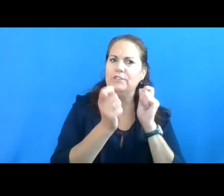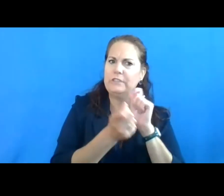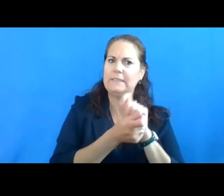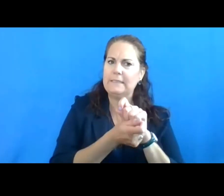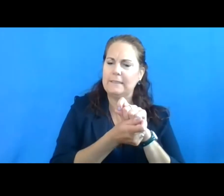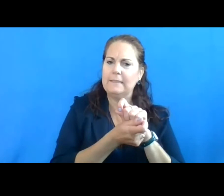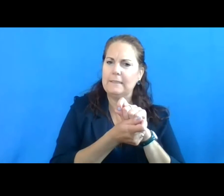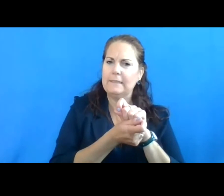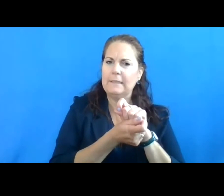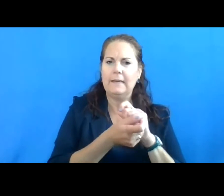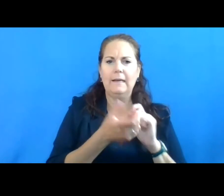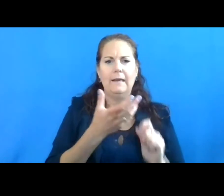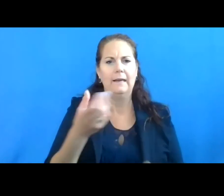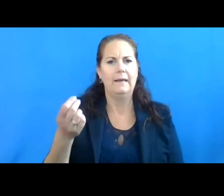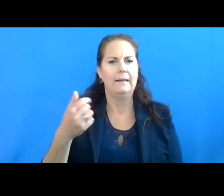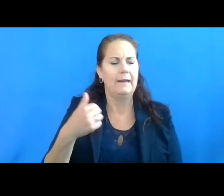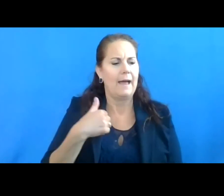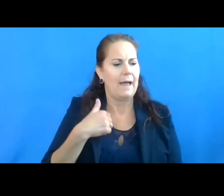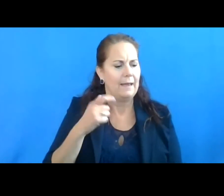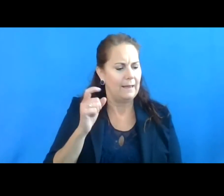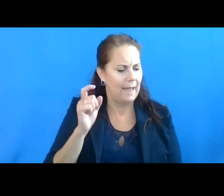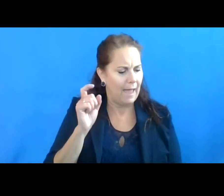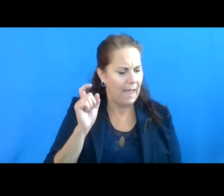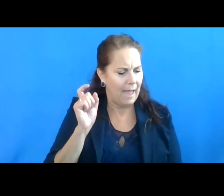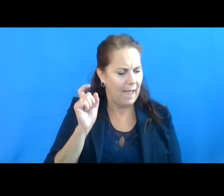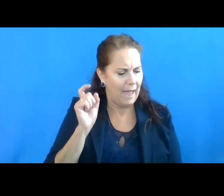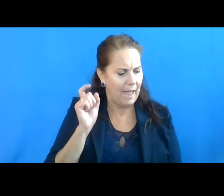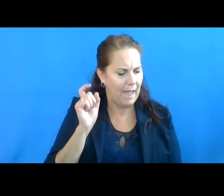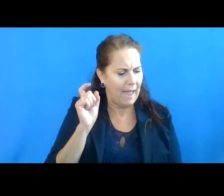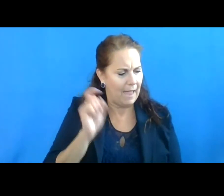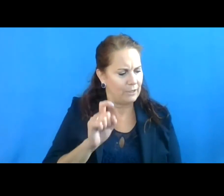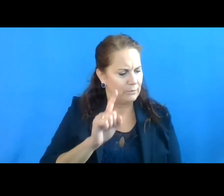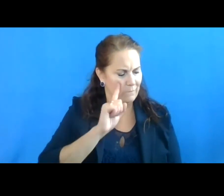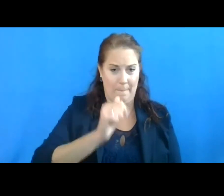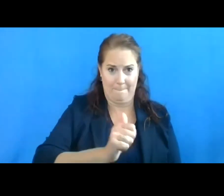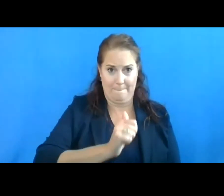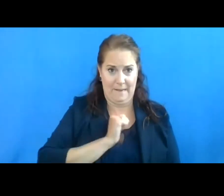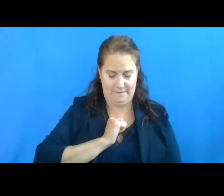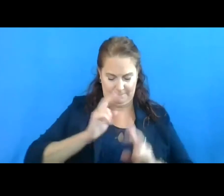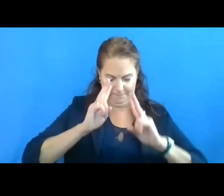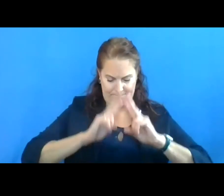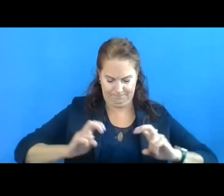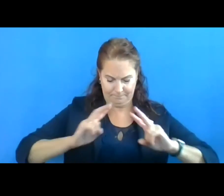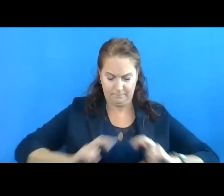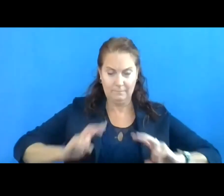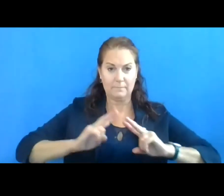And I had to figure out who I was.